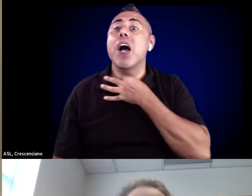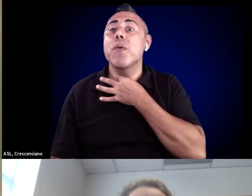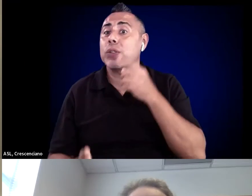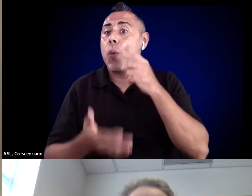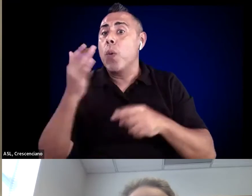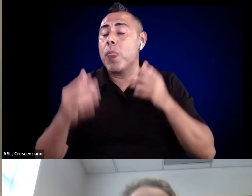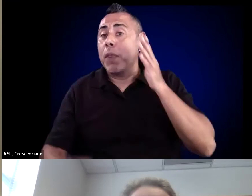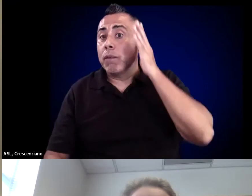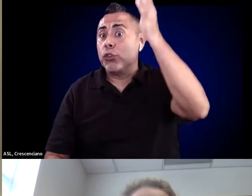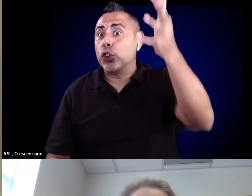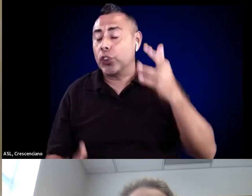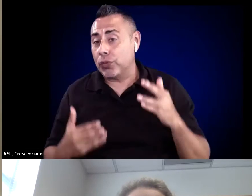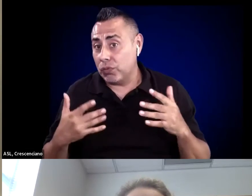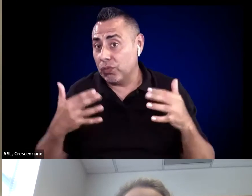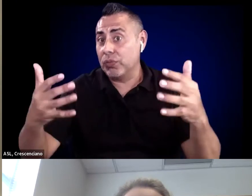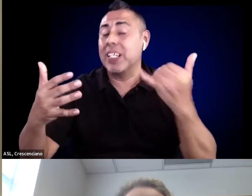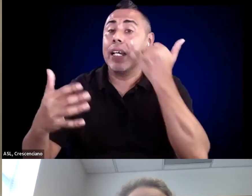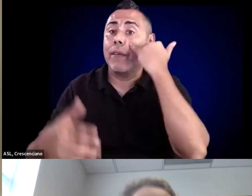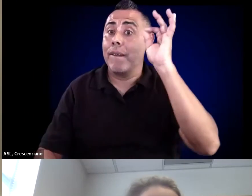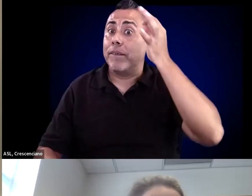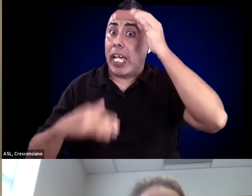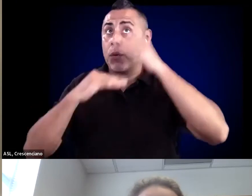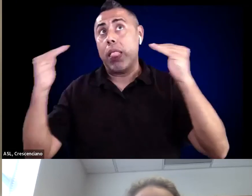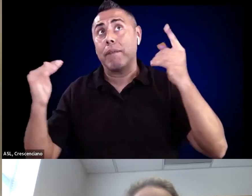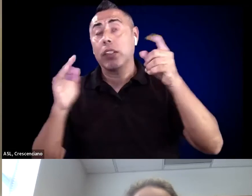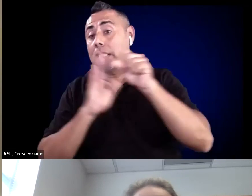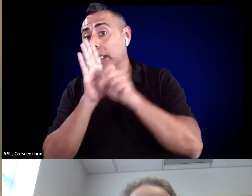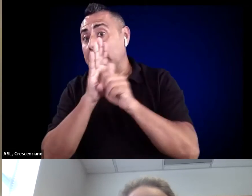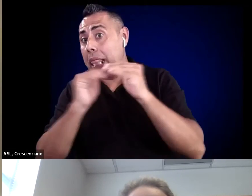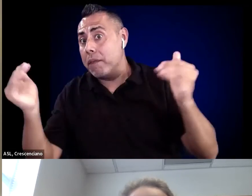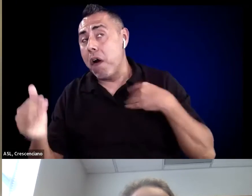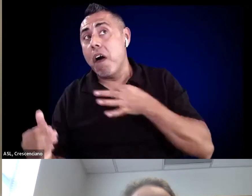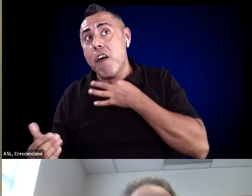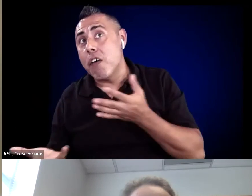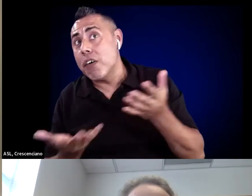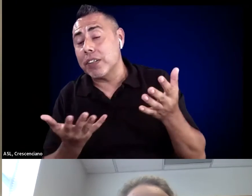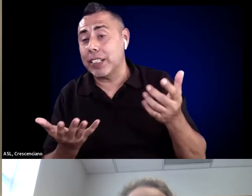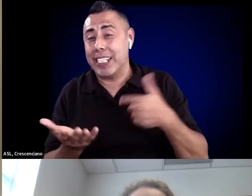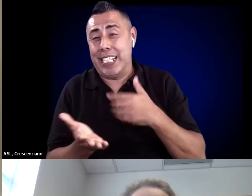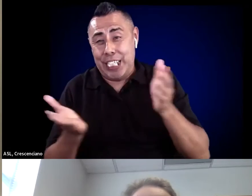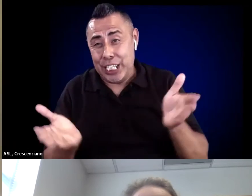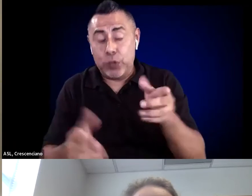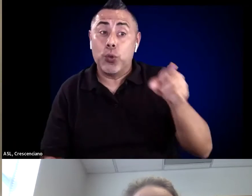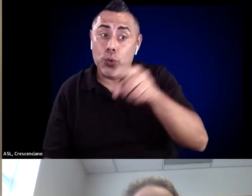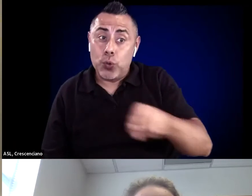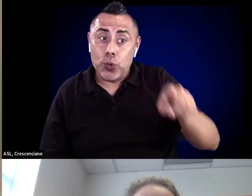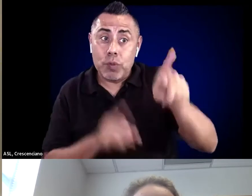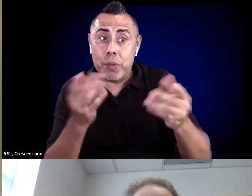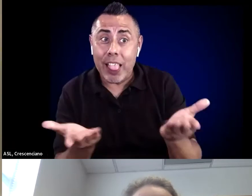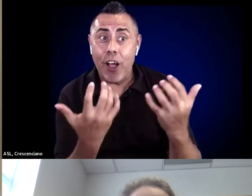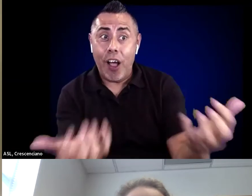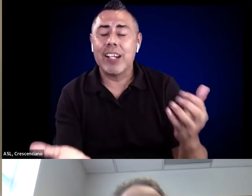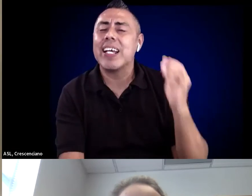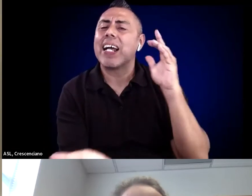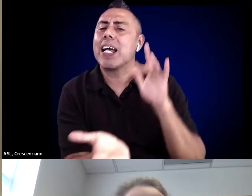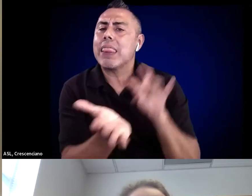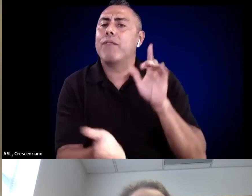Rebecca Tarvin (she/her): uh or Federal level. So I encourage you. You know Leverage the power that you have, and and let's all try to make some change of some sort.